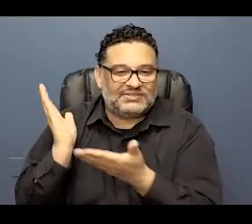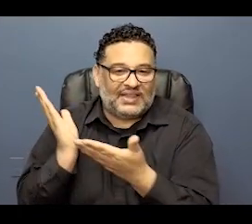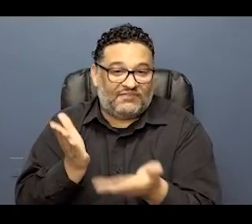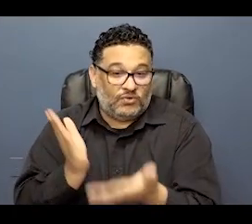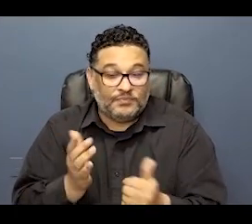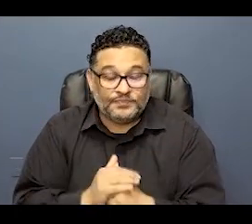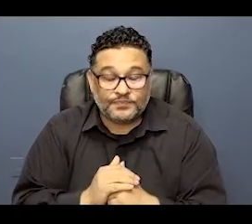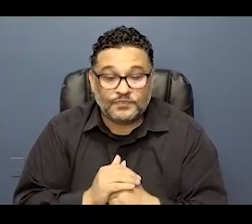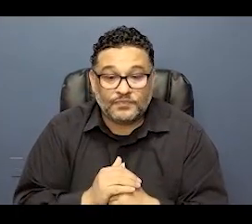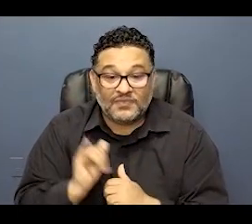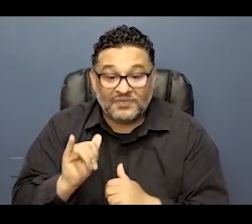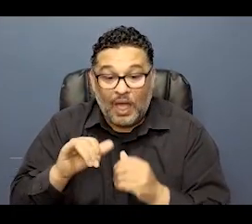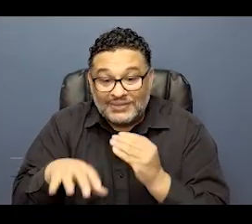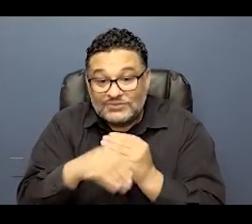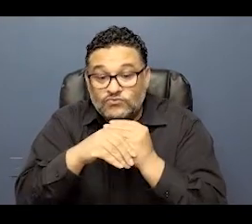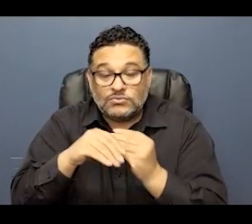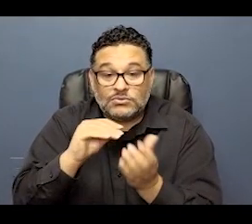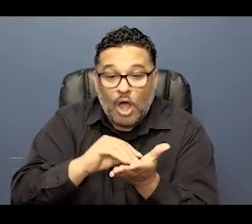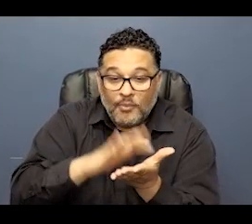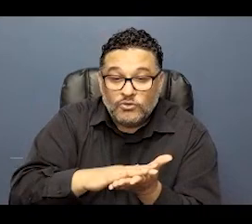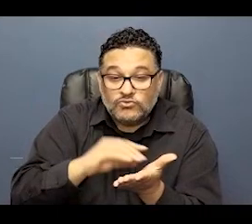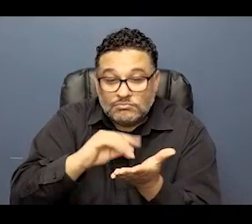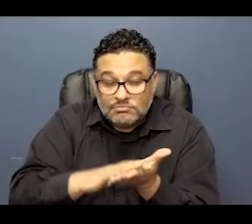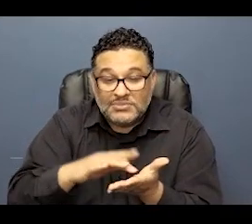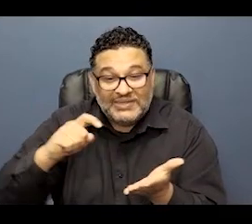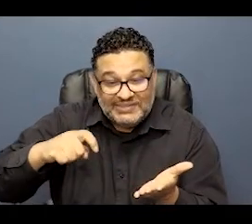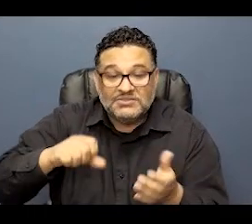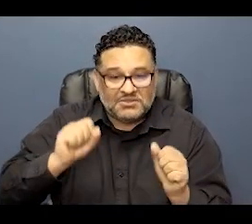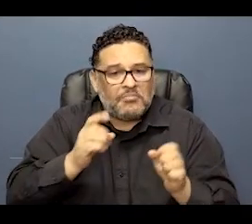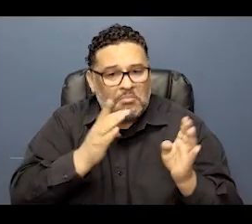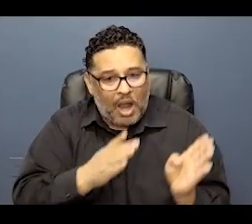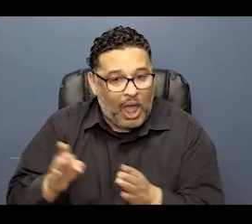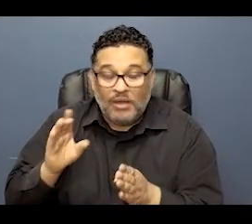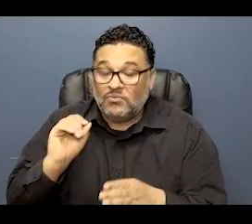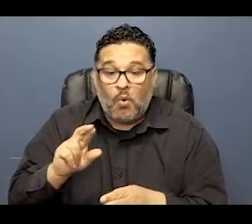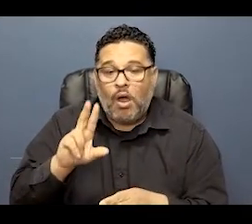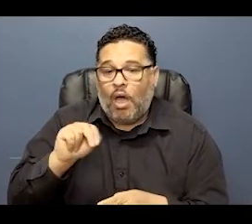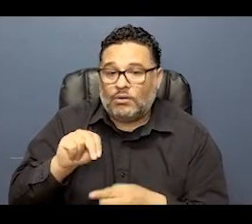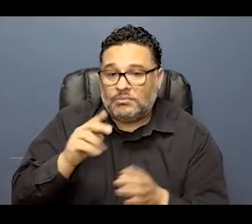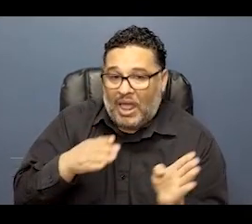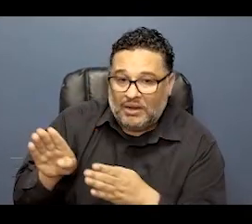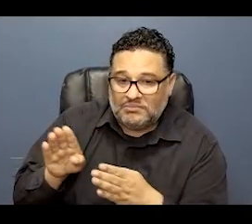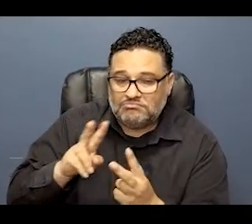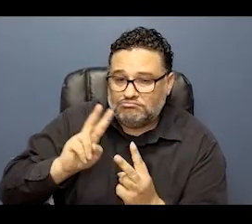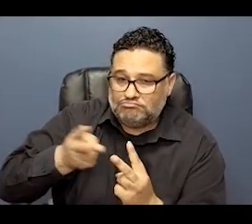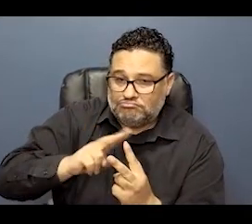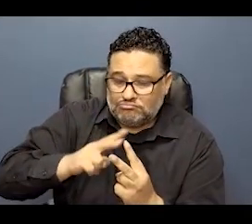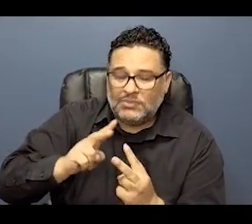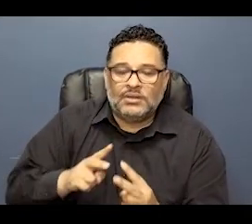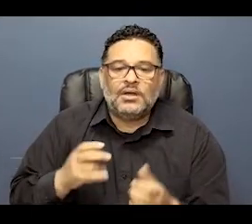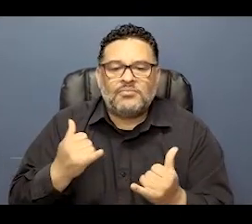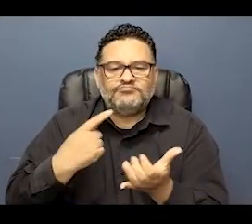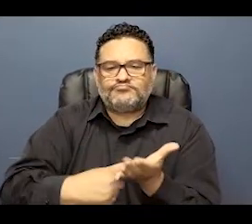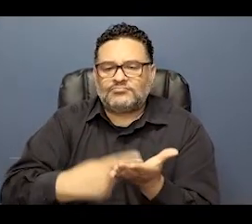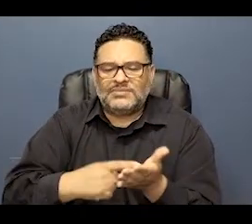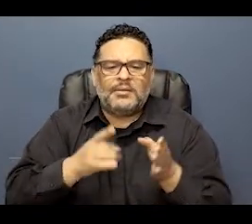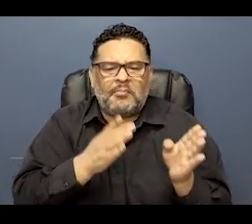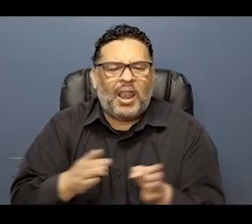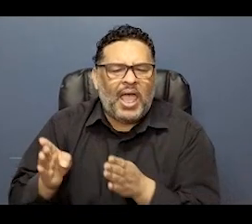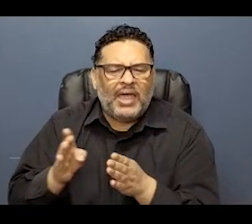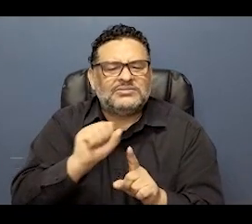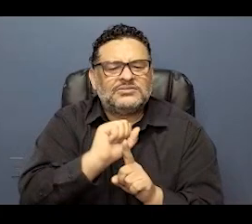documentation needs can be planned or unplanned. Let’s go over planned situations first. You might